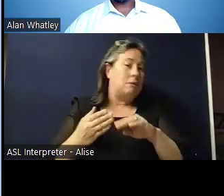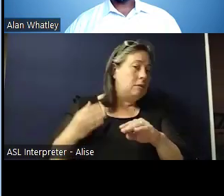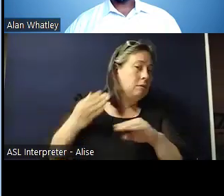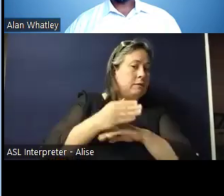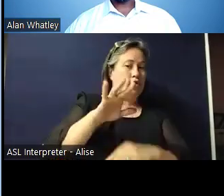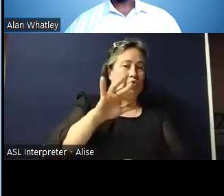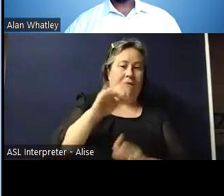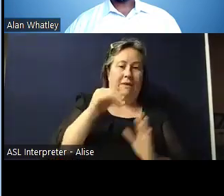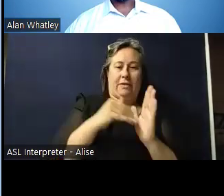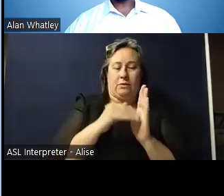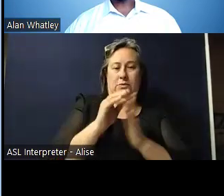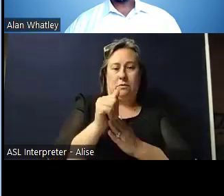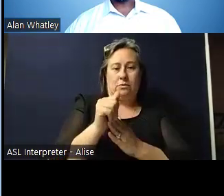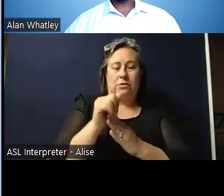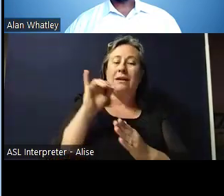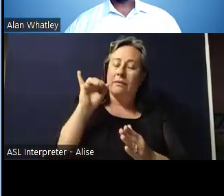That is your indirect expense base.